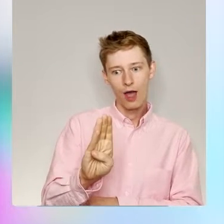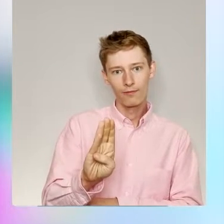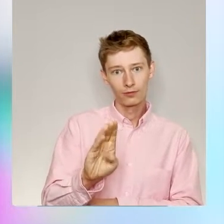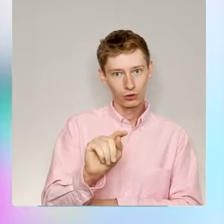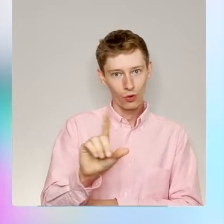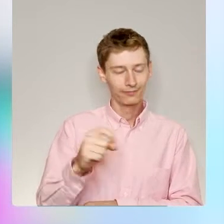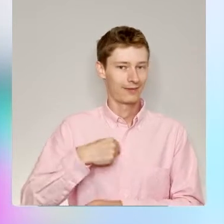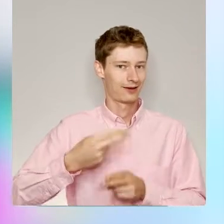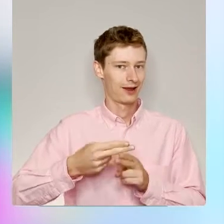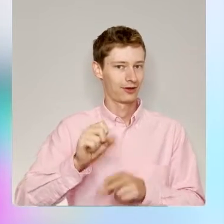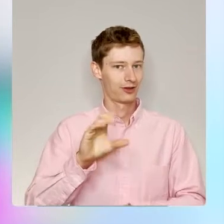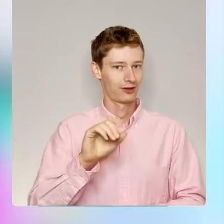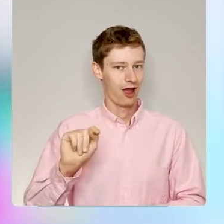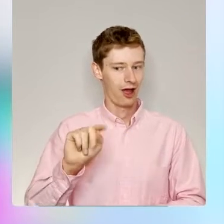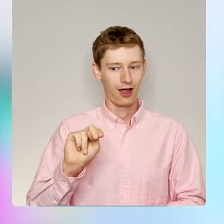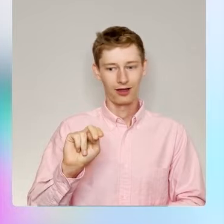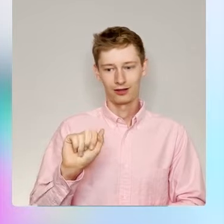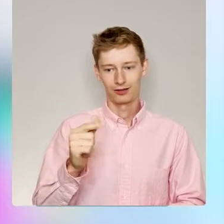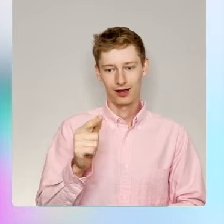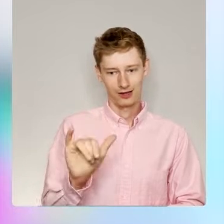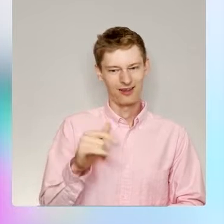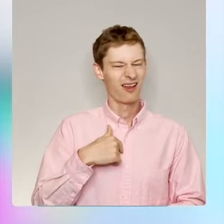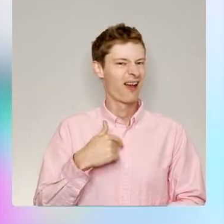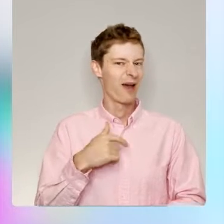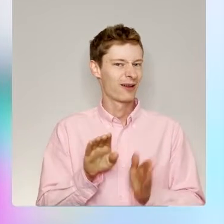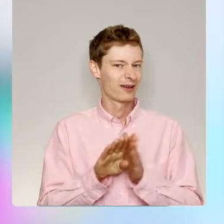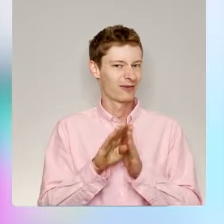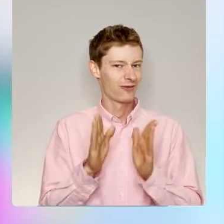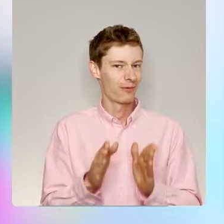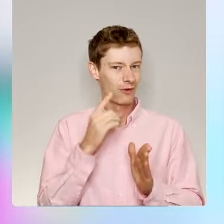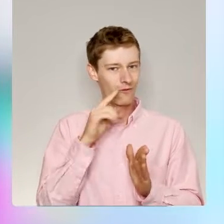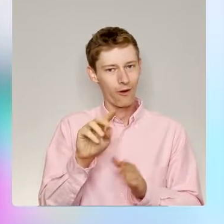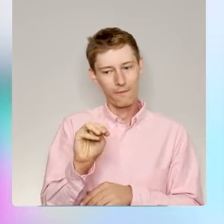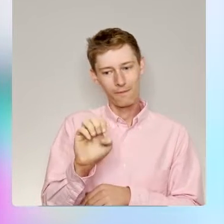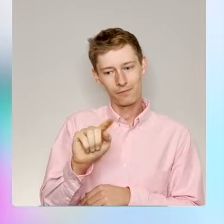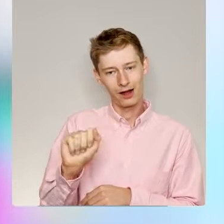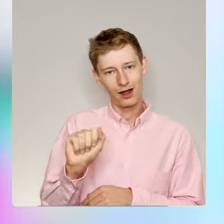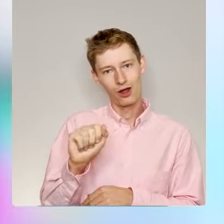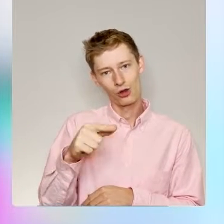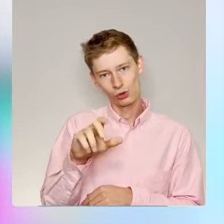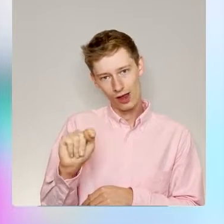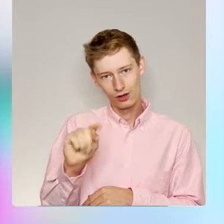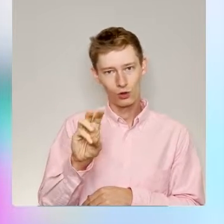I'm Scott Nagy, a developer on the Meta Quest Browser team, and I'm going to share what we think are some fantastic tools